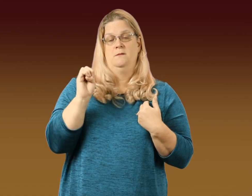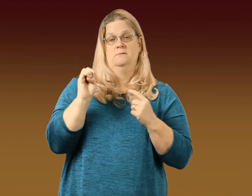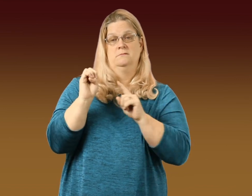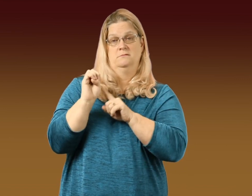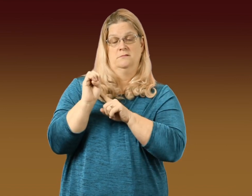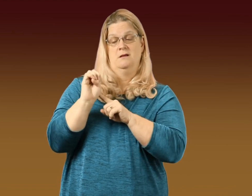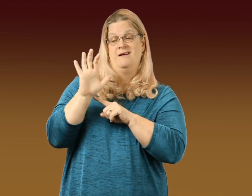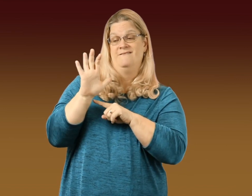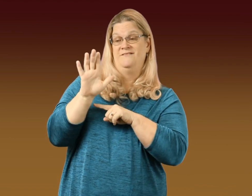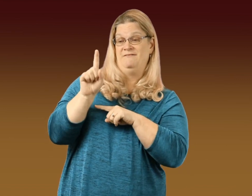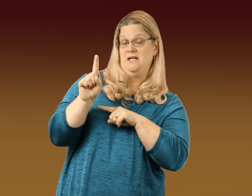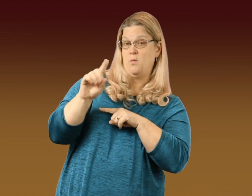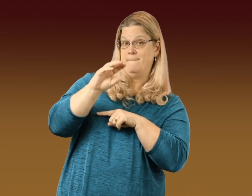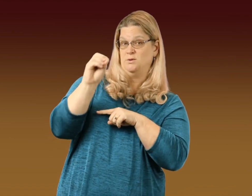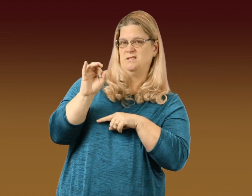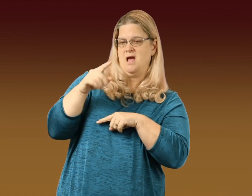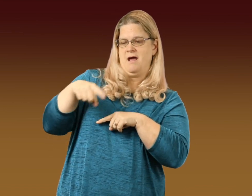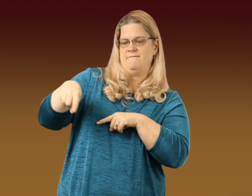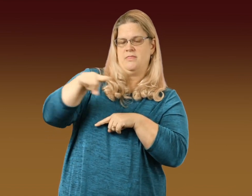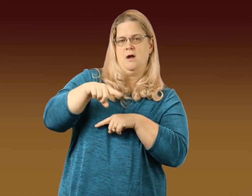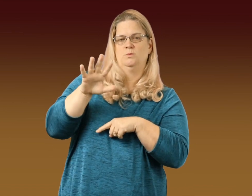51% of them were female.